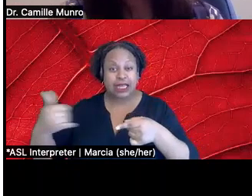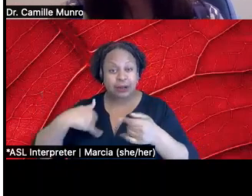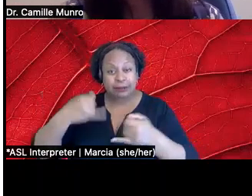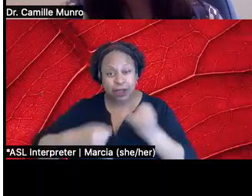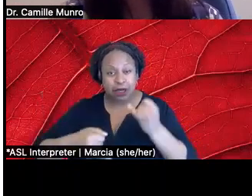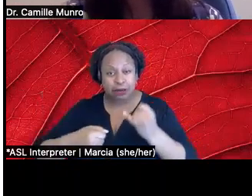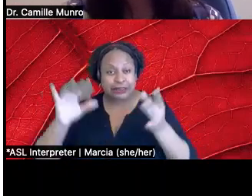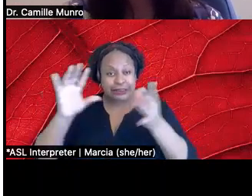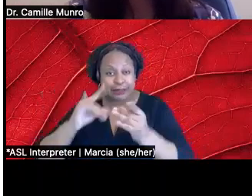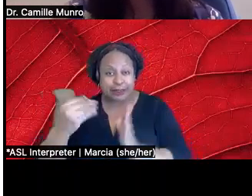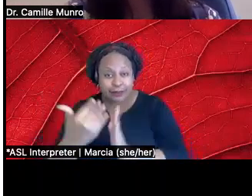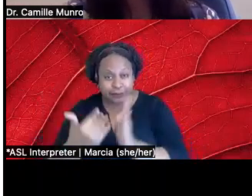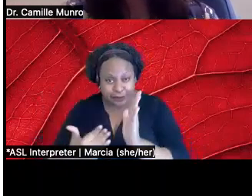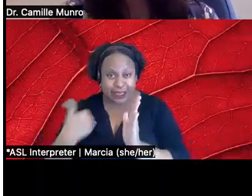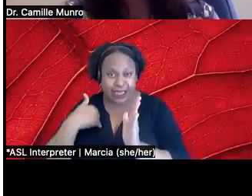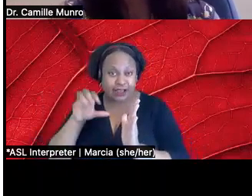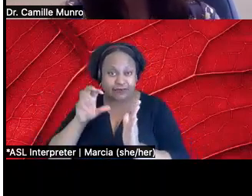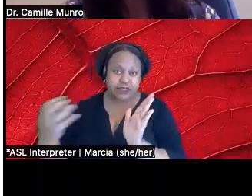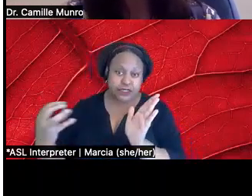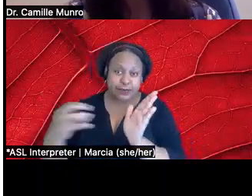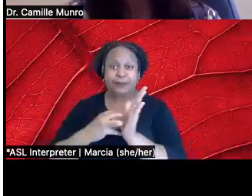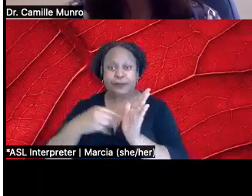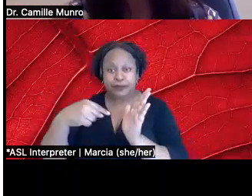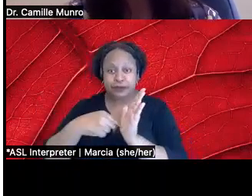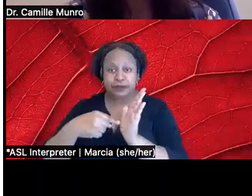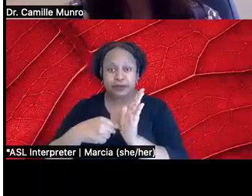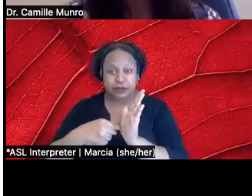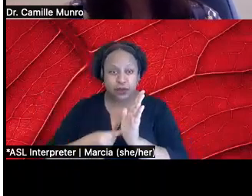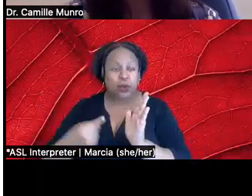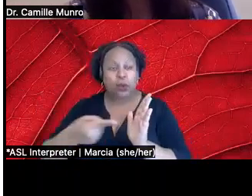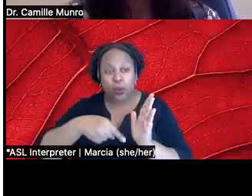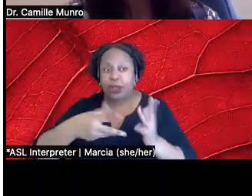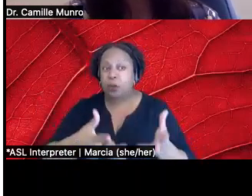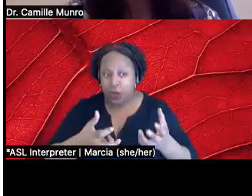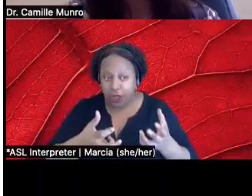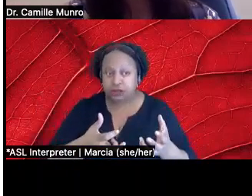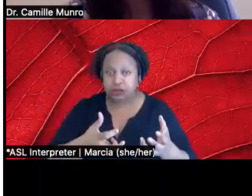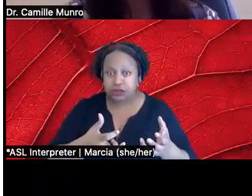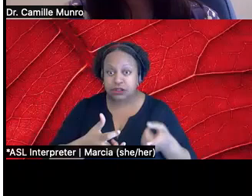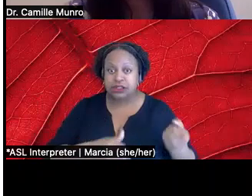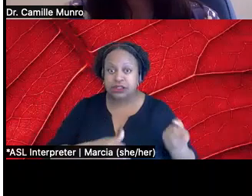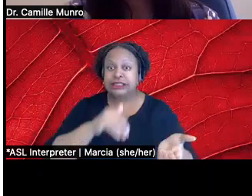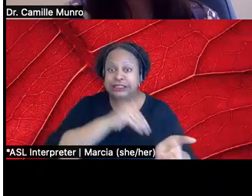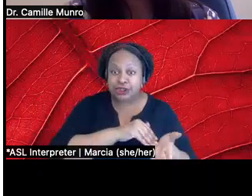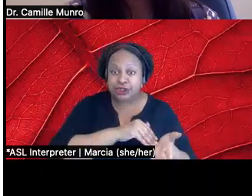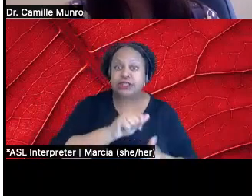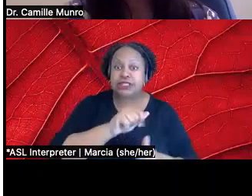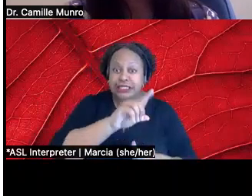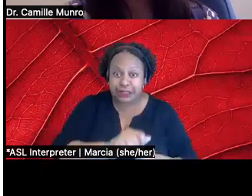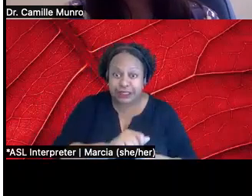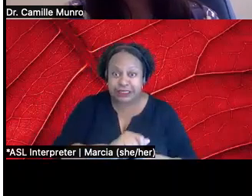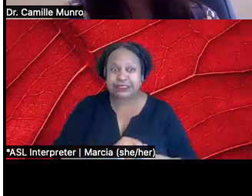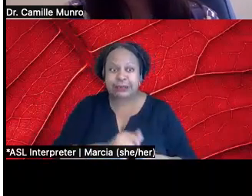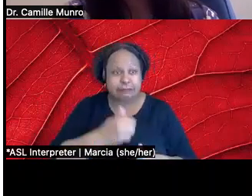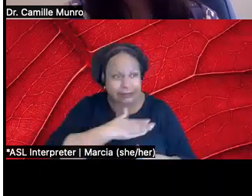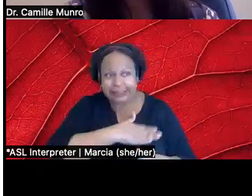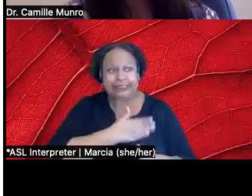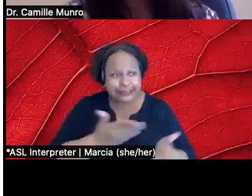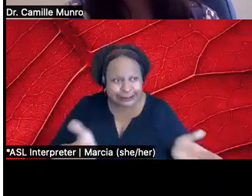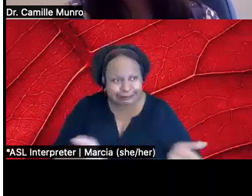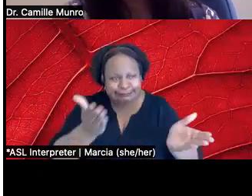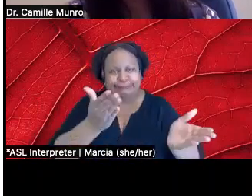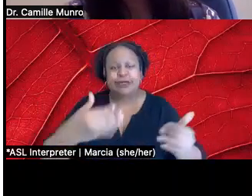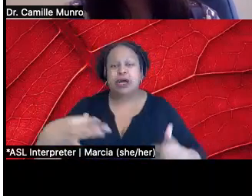say that we want physicians with disabilities to apply to any of the postings that are available.